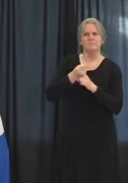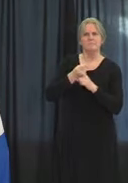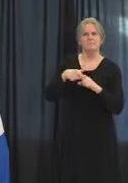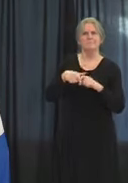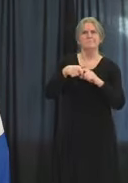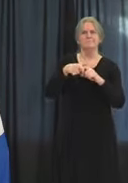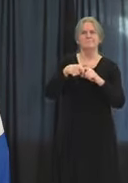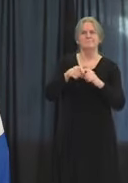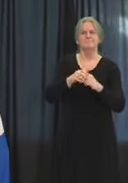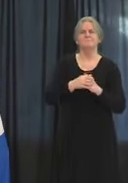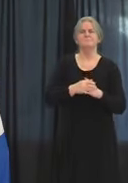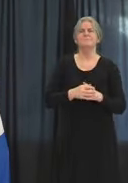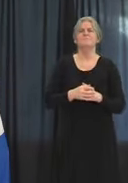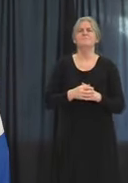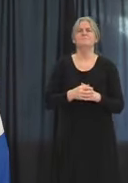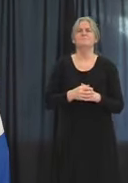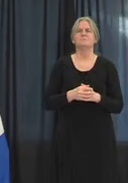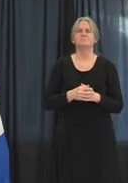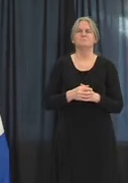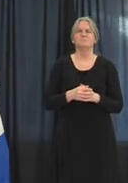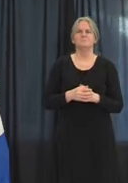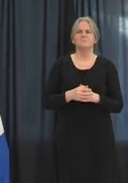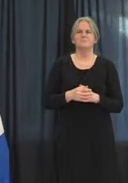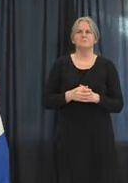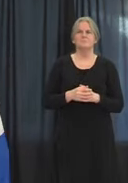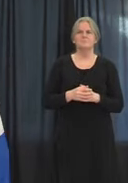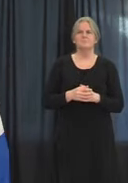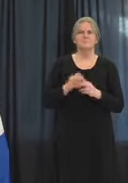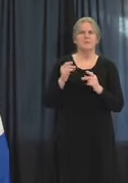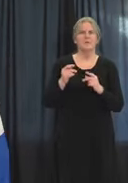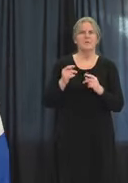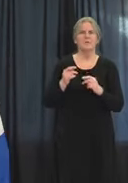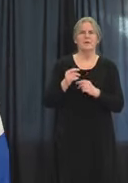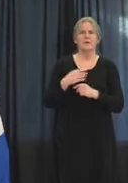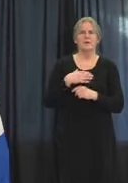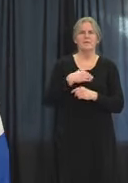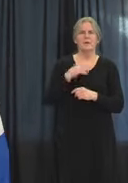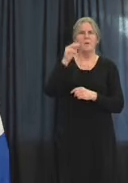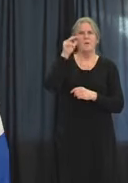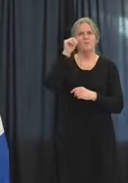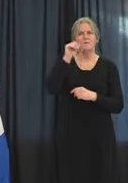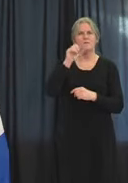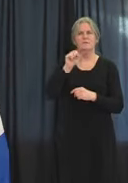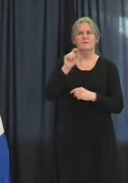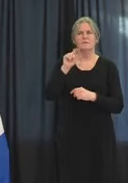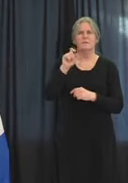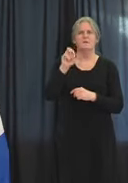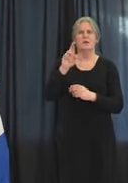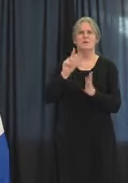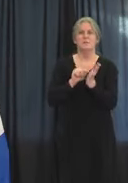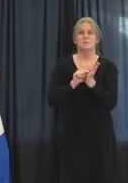place. Alright. We will go to the Whitehorse